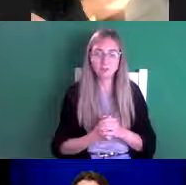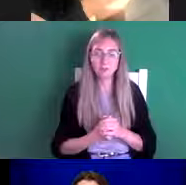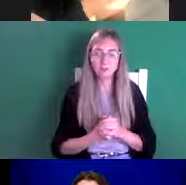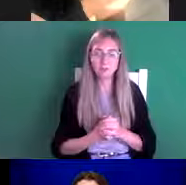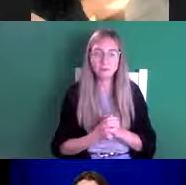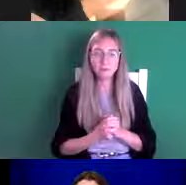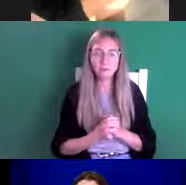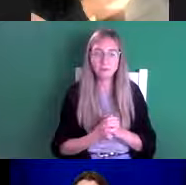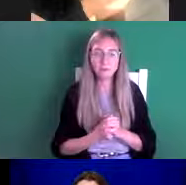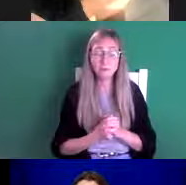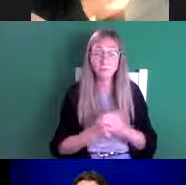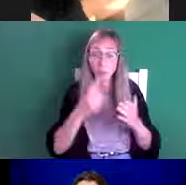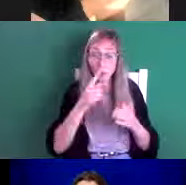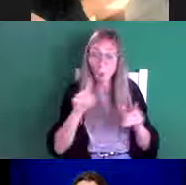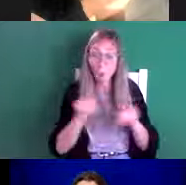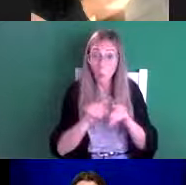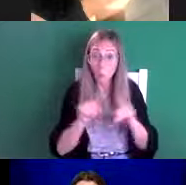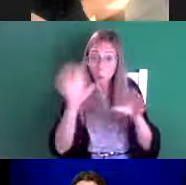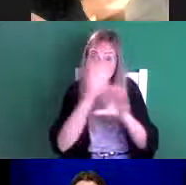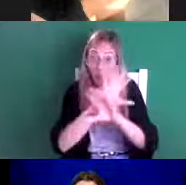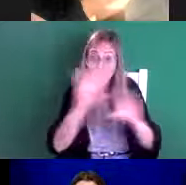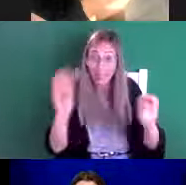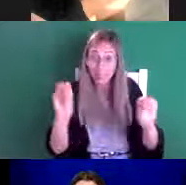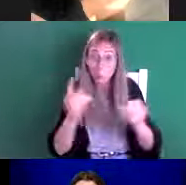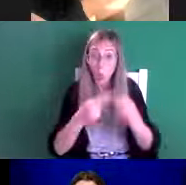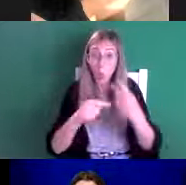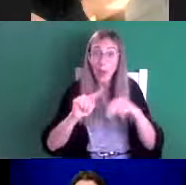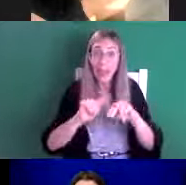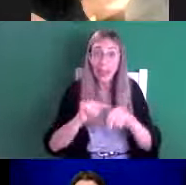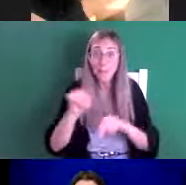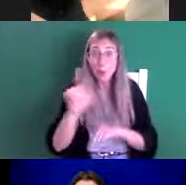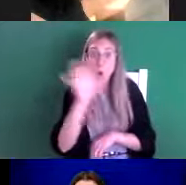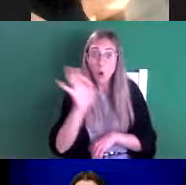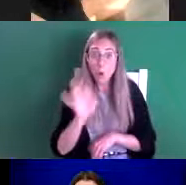to let you know if your question isn't answered today because it will be a long list of it